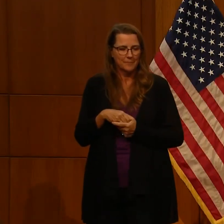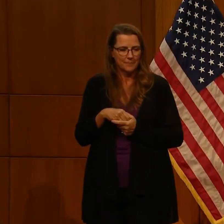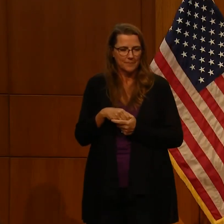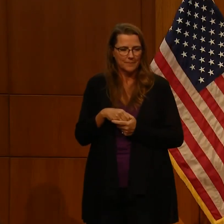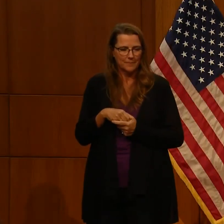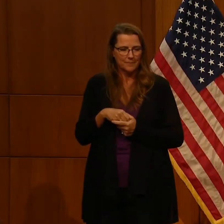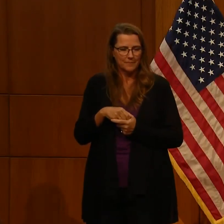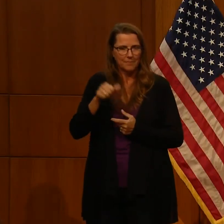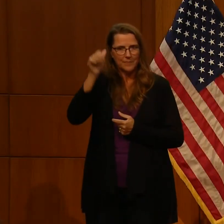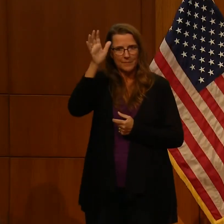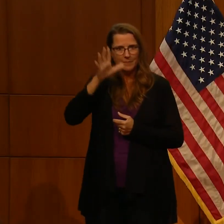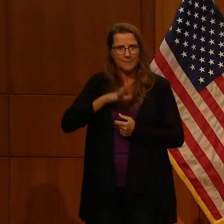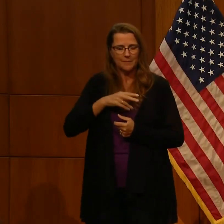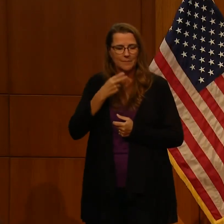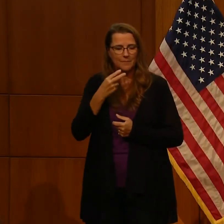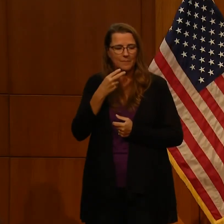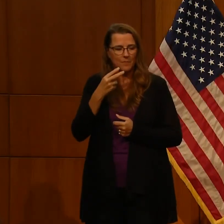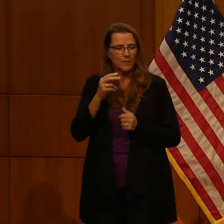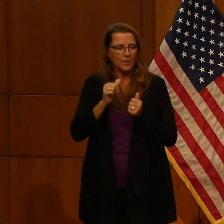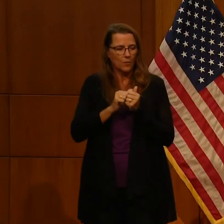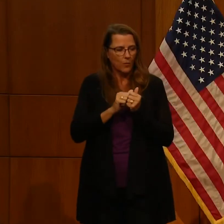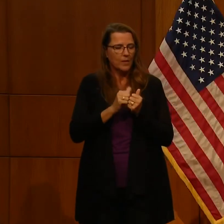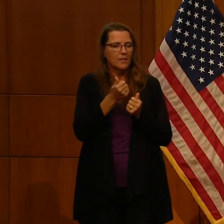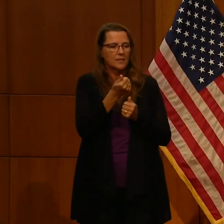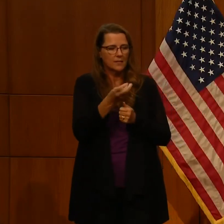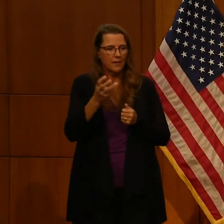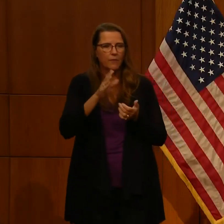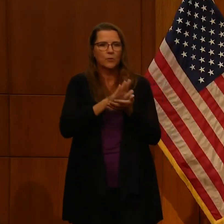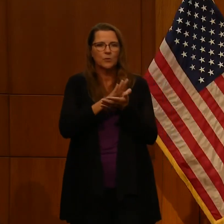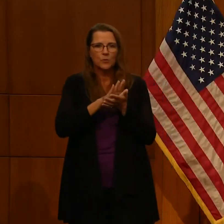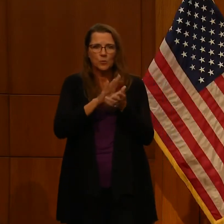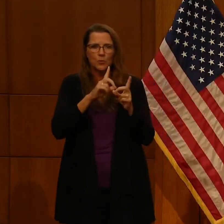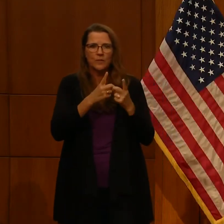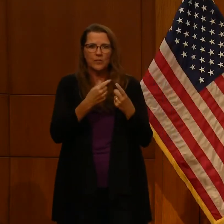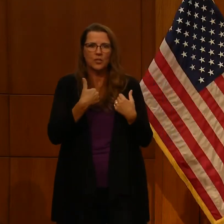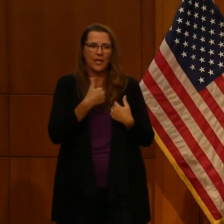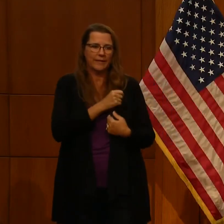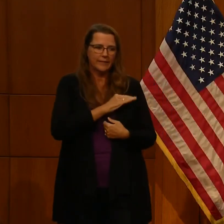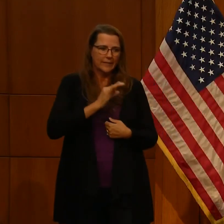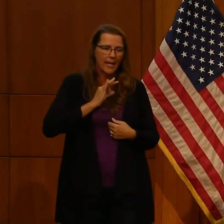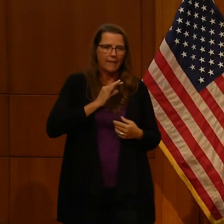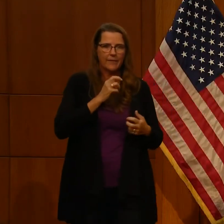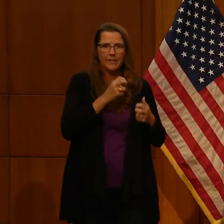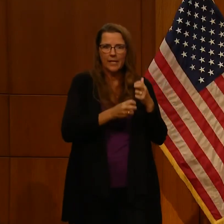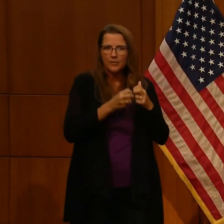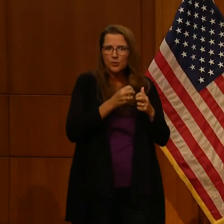THANK YOU FOR TAKING THE QUESTION. UM. WITH THE NUMBER